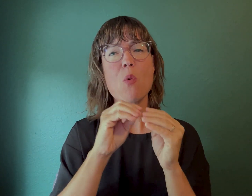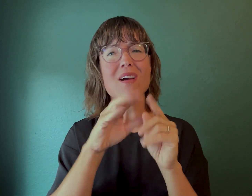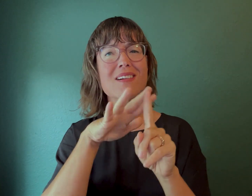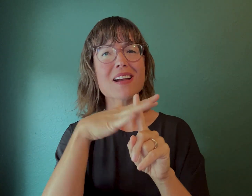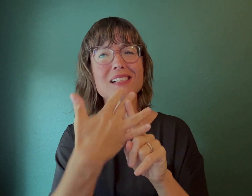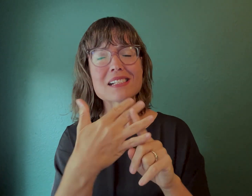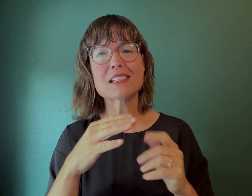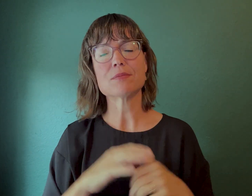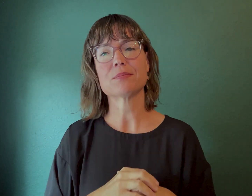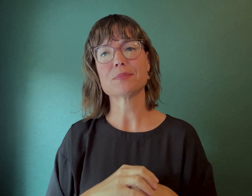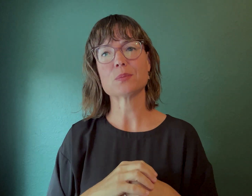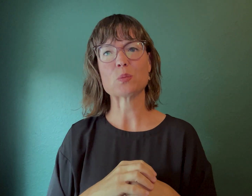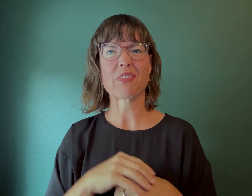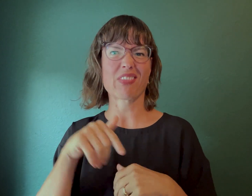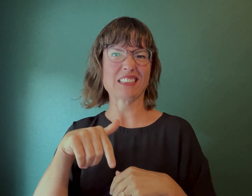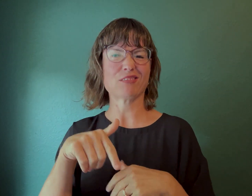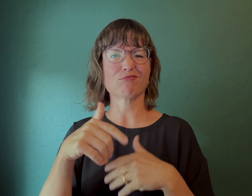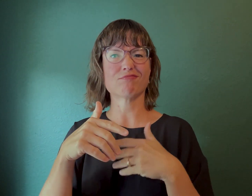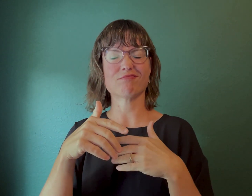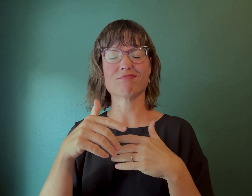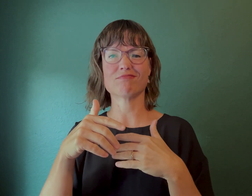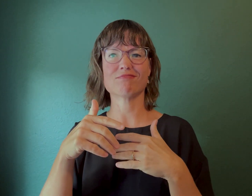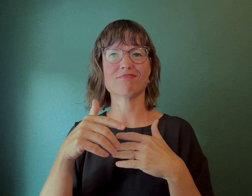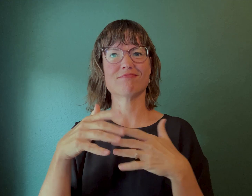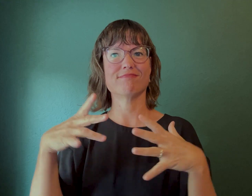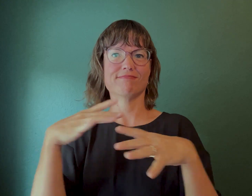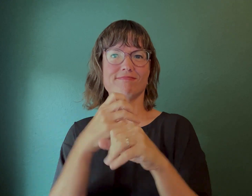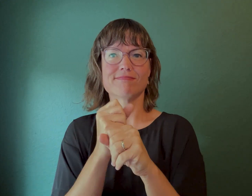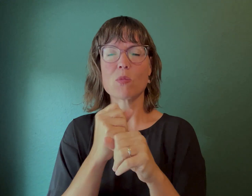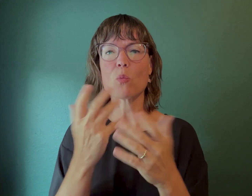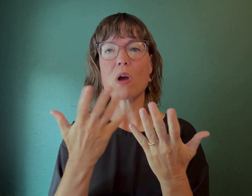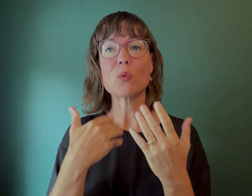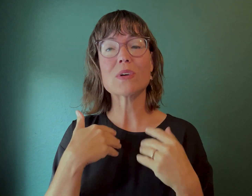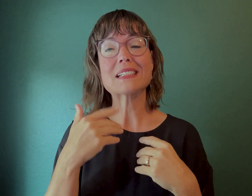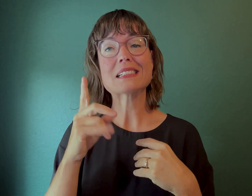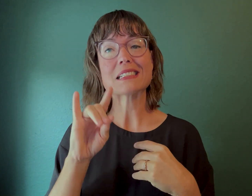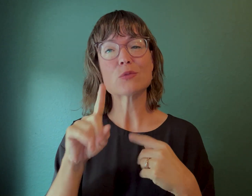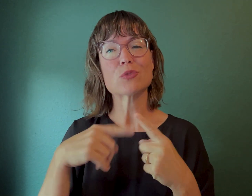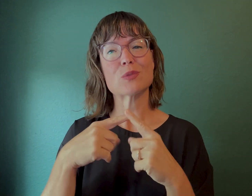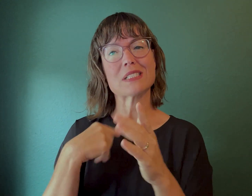Second, qualitative means we can really tease out the nuances with more context.